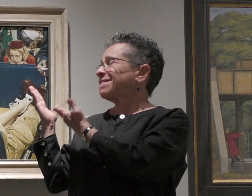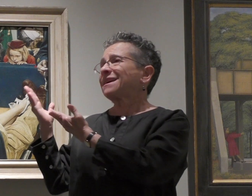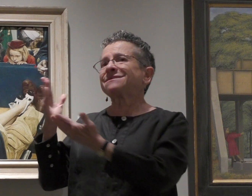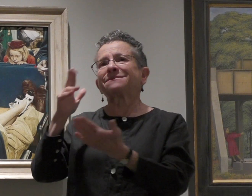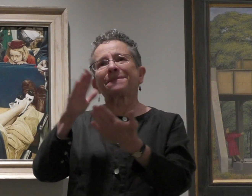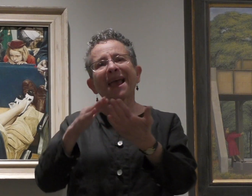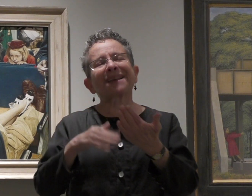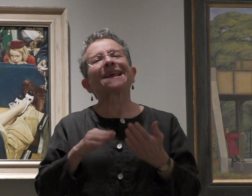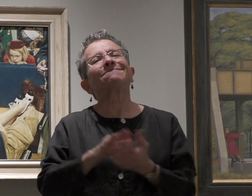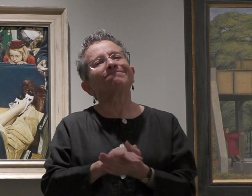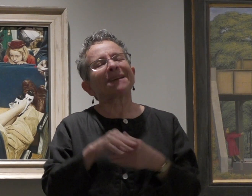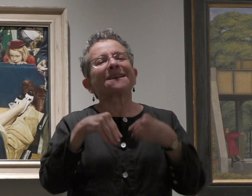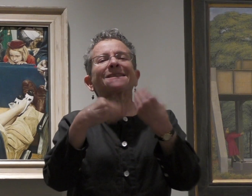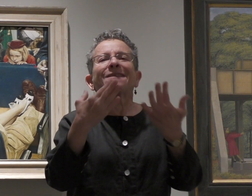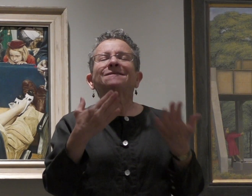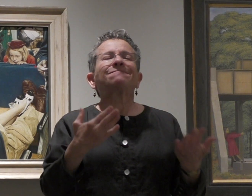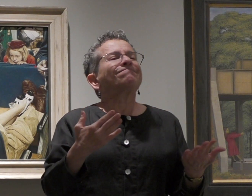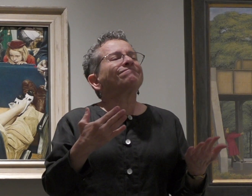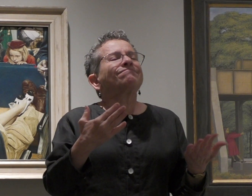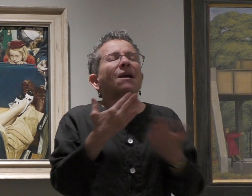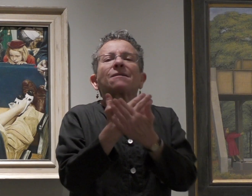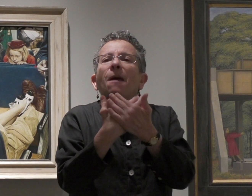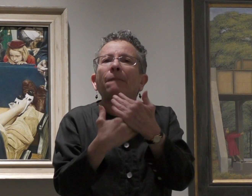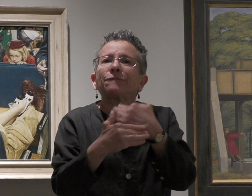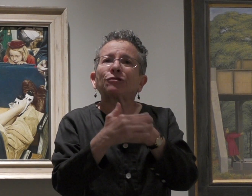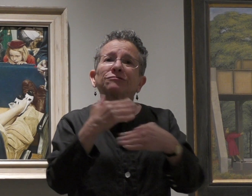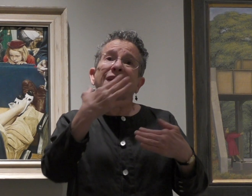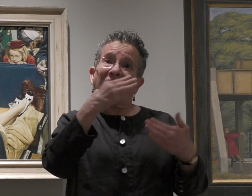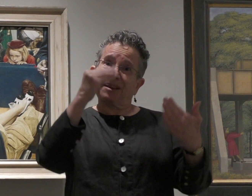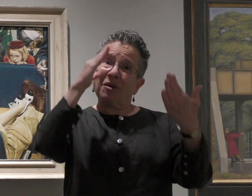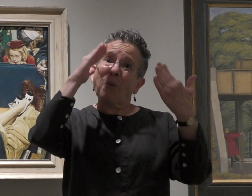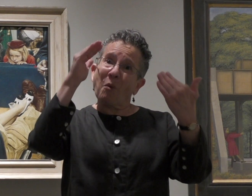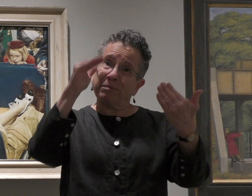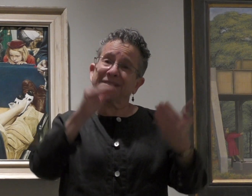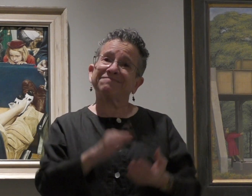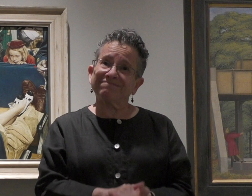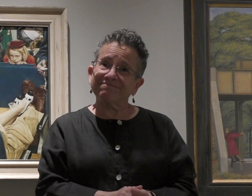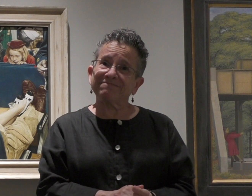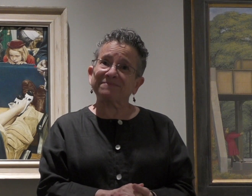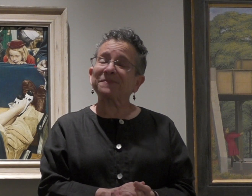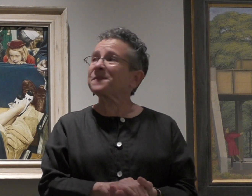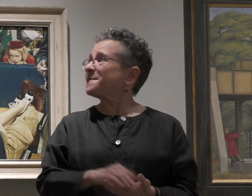Amidst these times, Rockwell's painting offered comfort and hope.